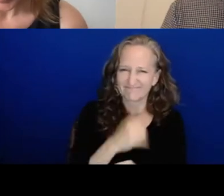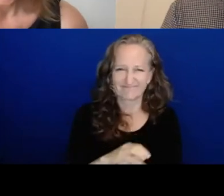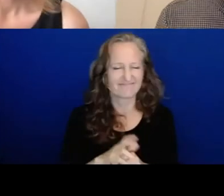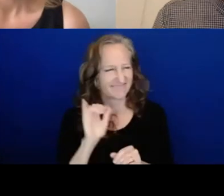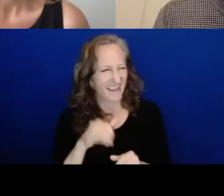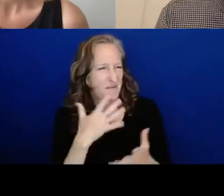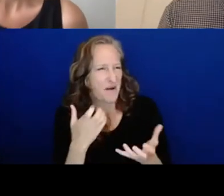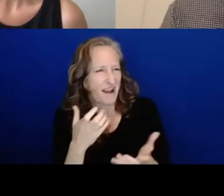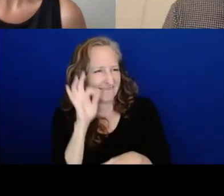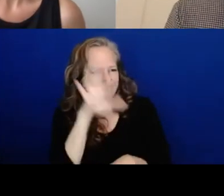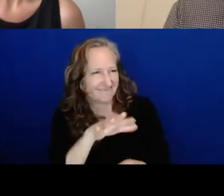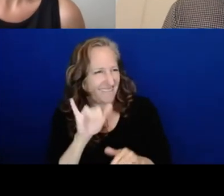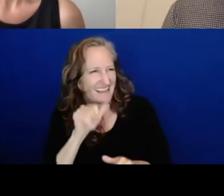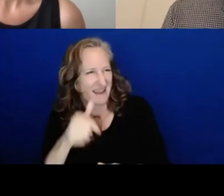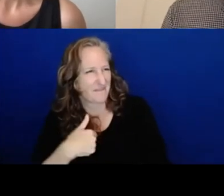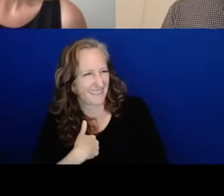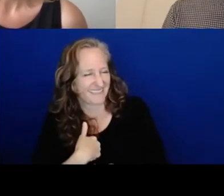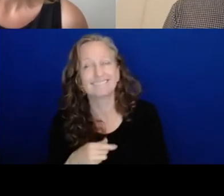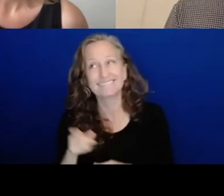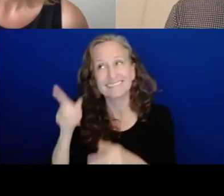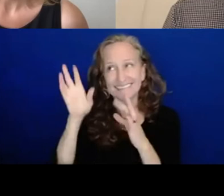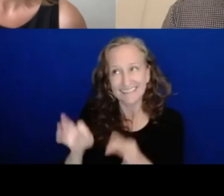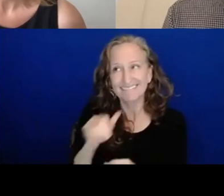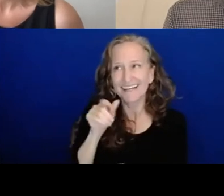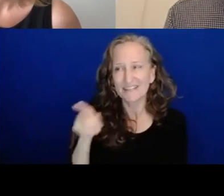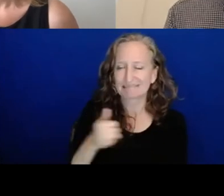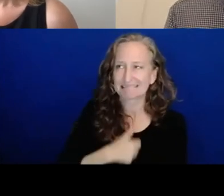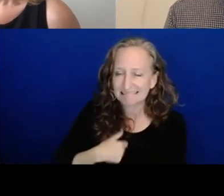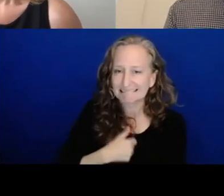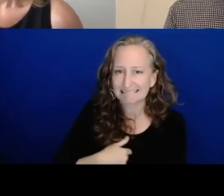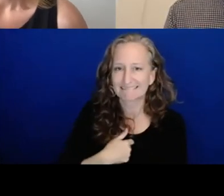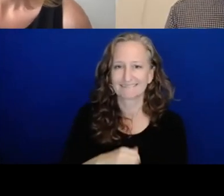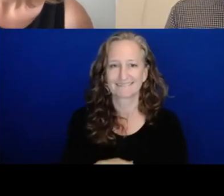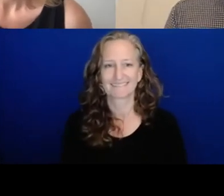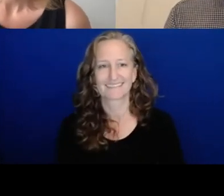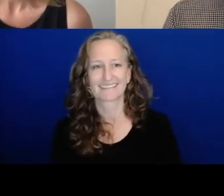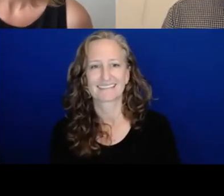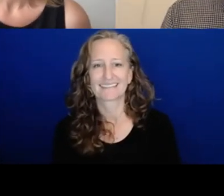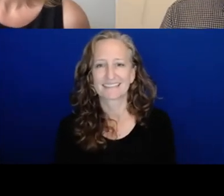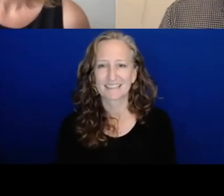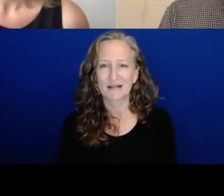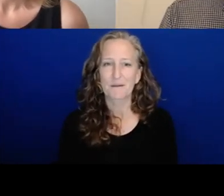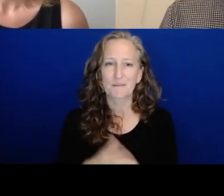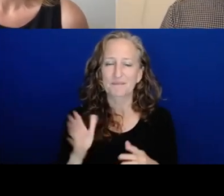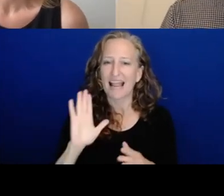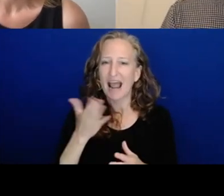That was definitely not you. Apologies for that. That is the team working late at night,